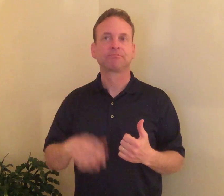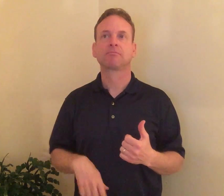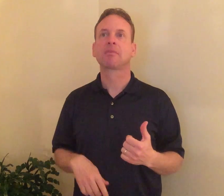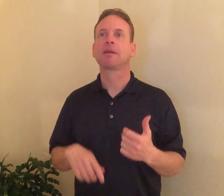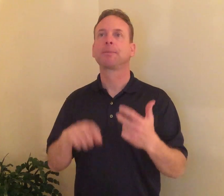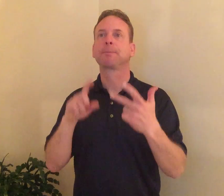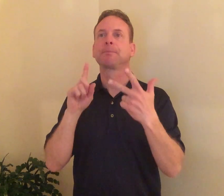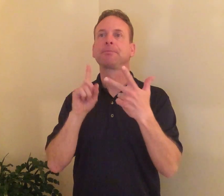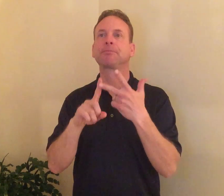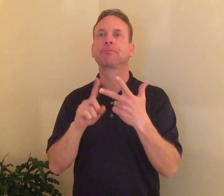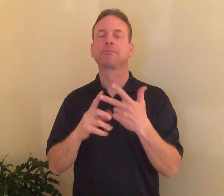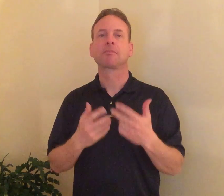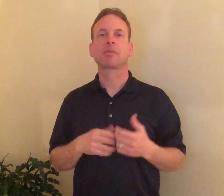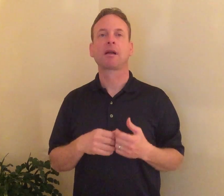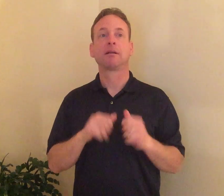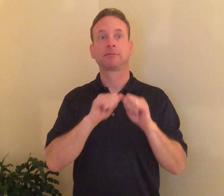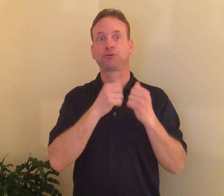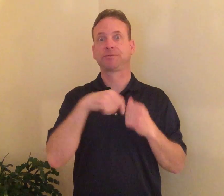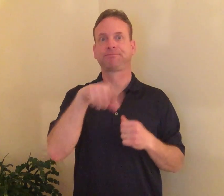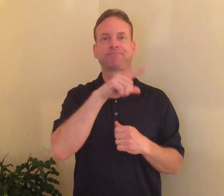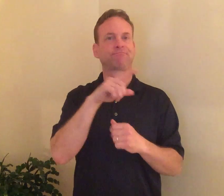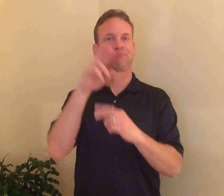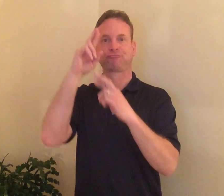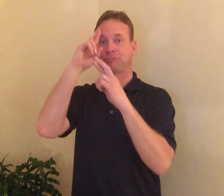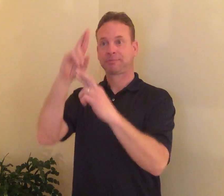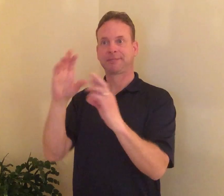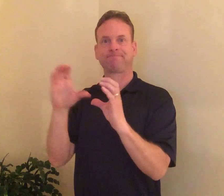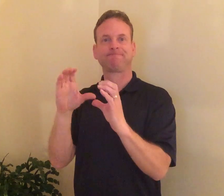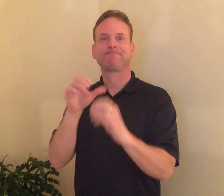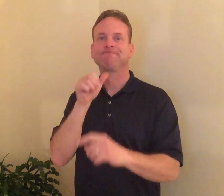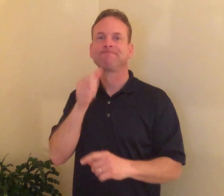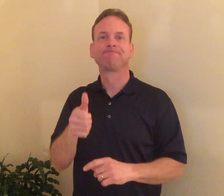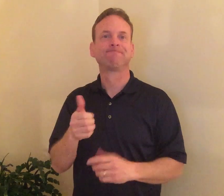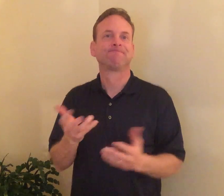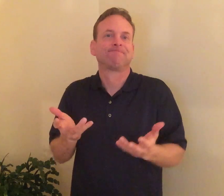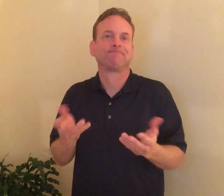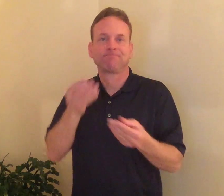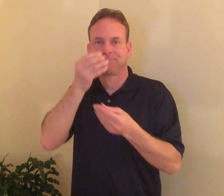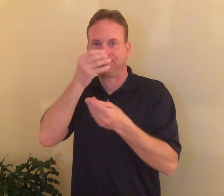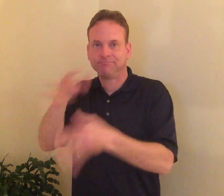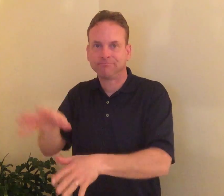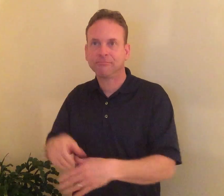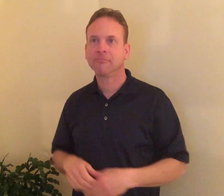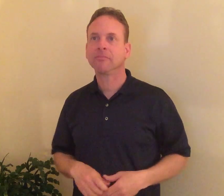The third theme was that agencies did no respect certification.